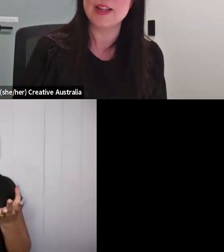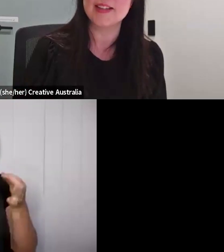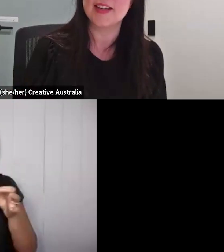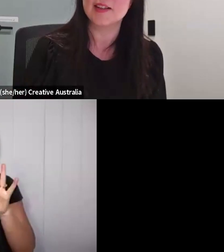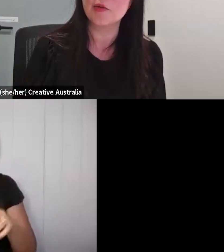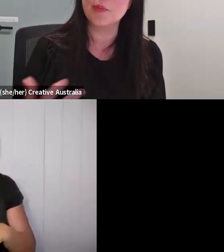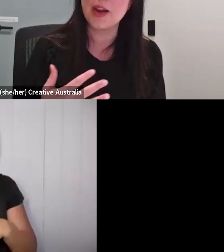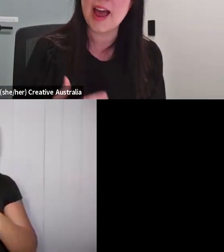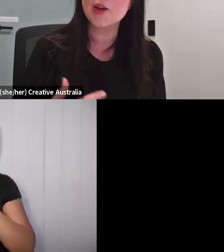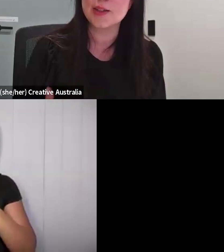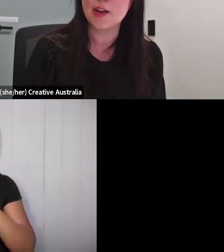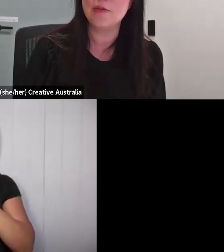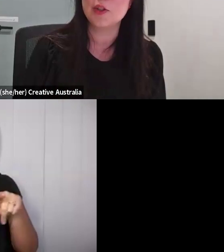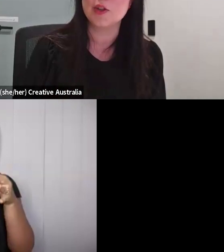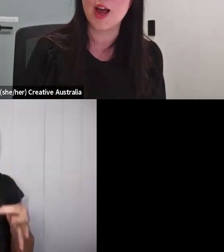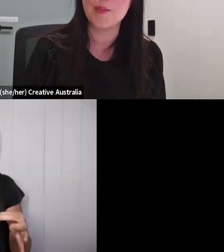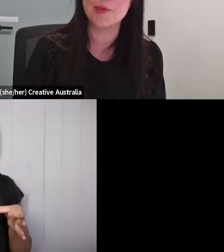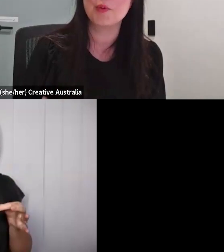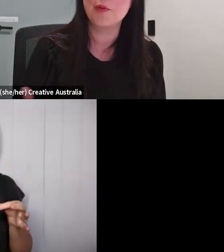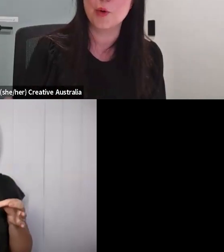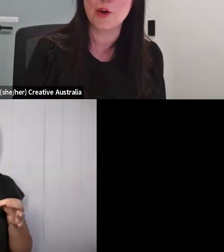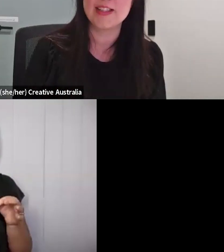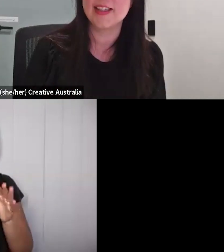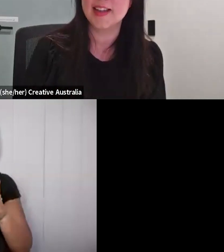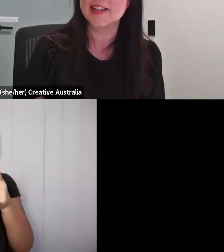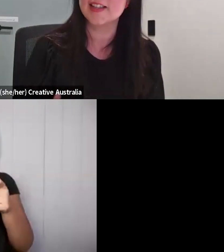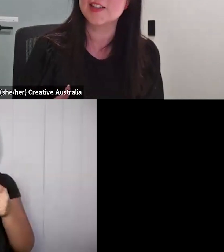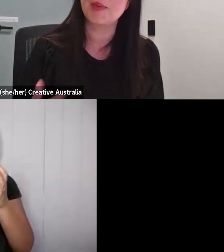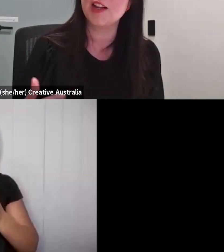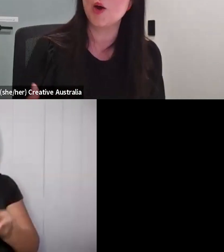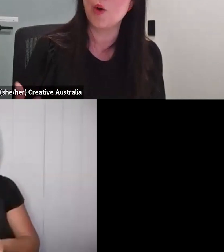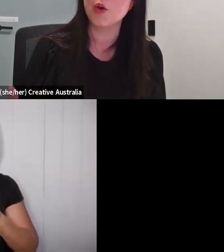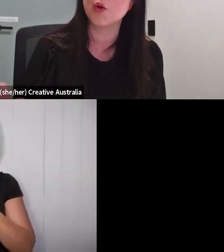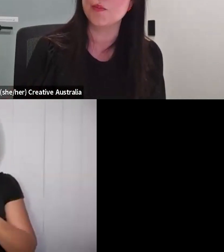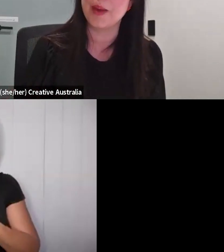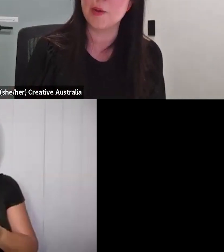at these things, so allow yourself to put forward your ideas, and to speculate on what you could be,